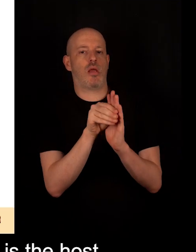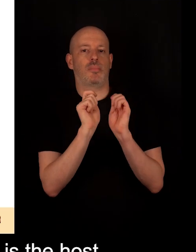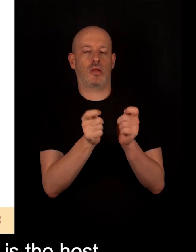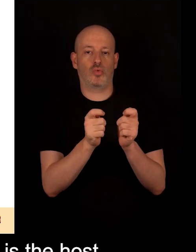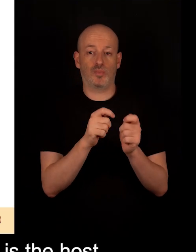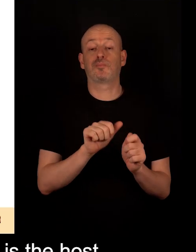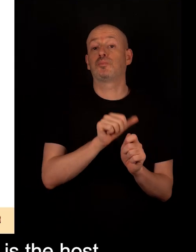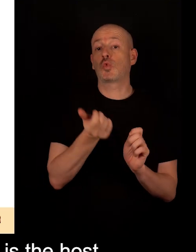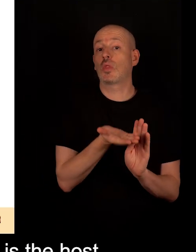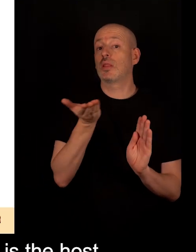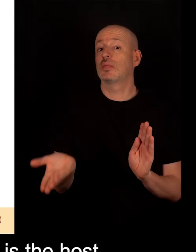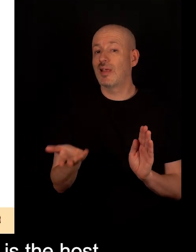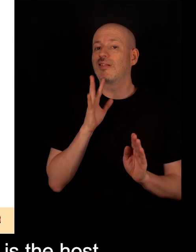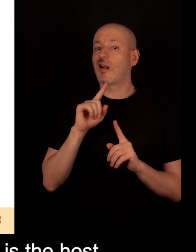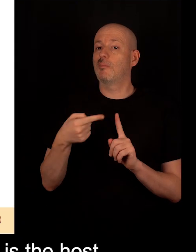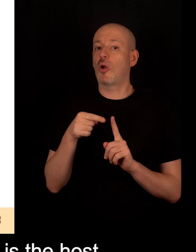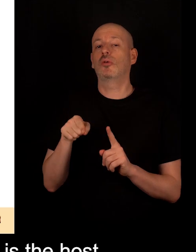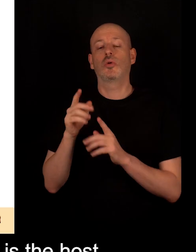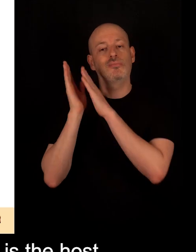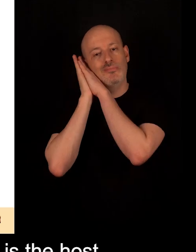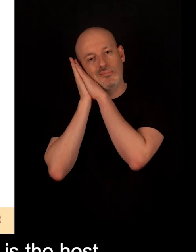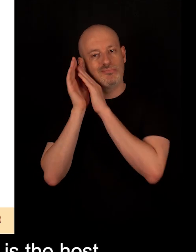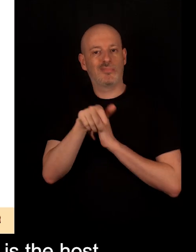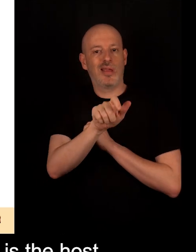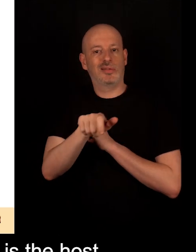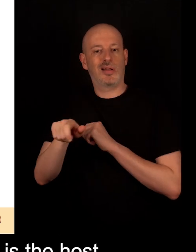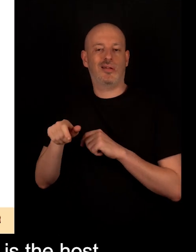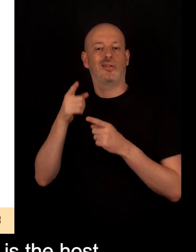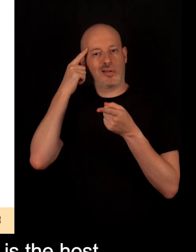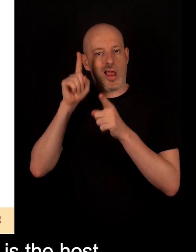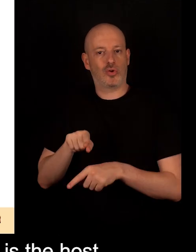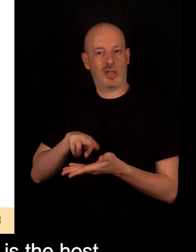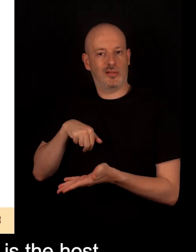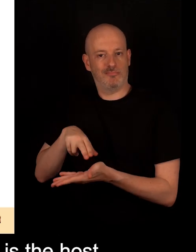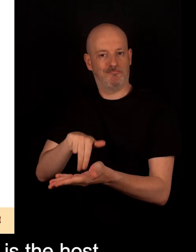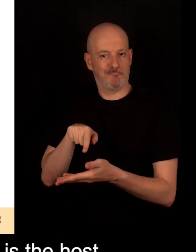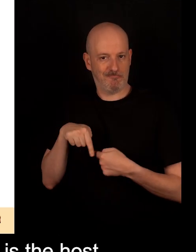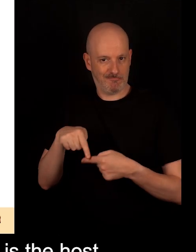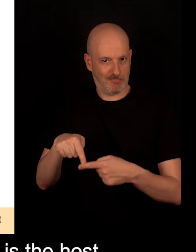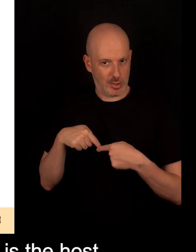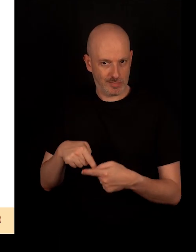And then another thing that we will talk about today is the host resident agreement.